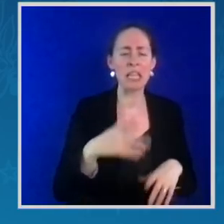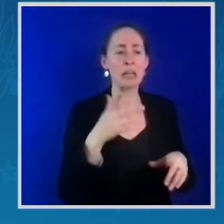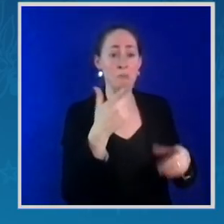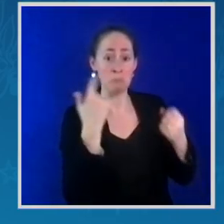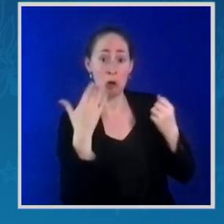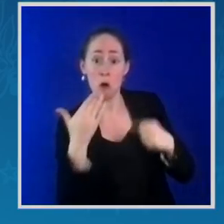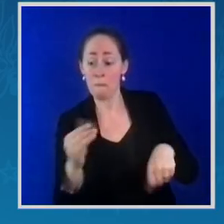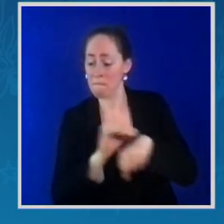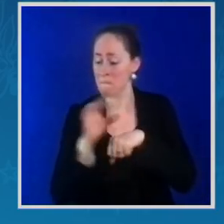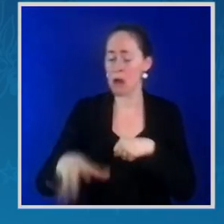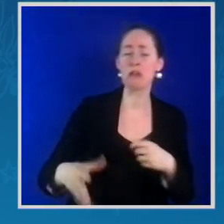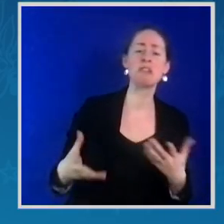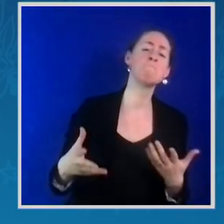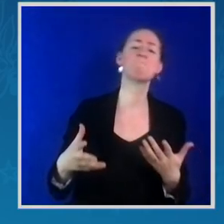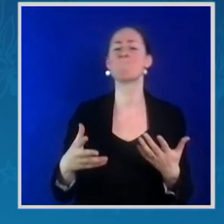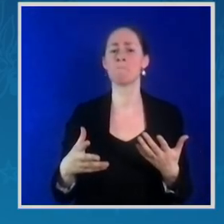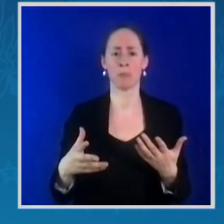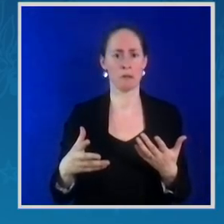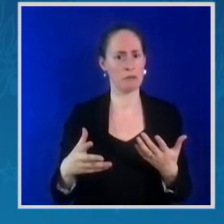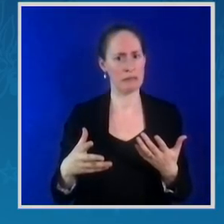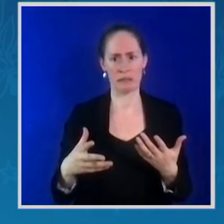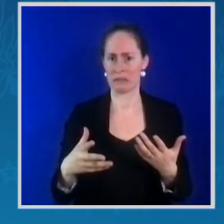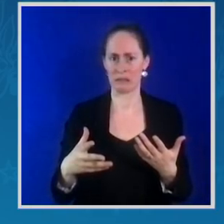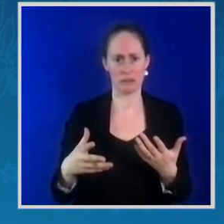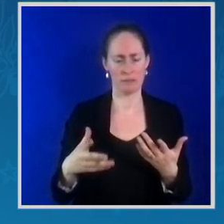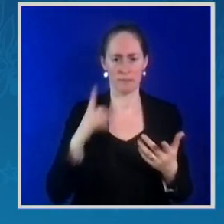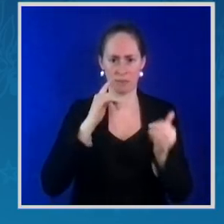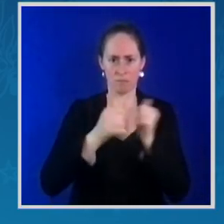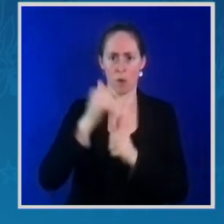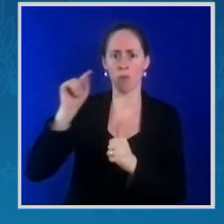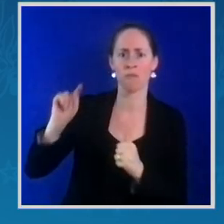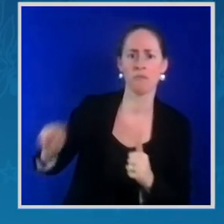I think most Americans, you know, when we raise our hand.